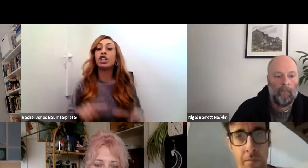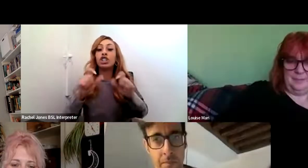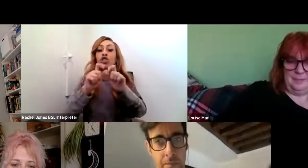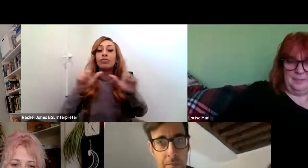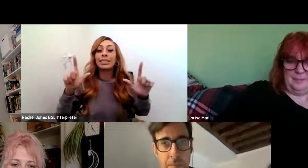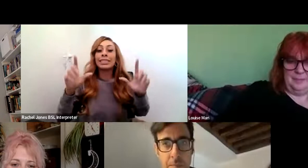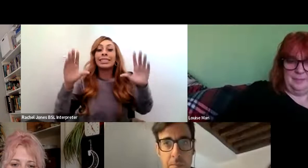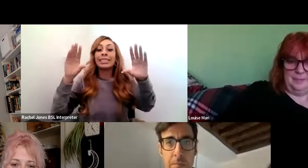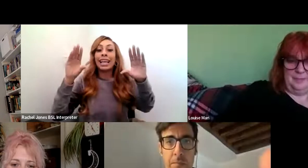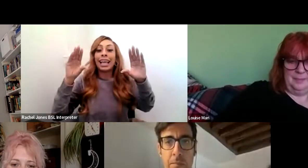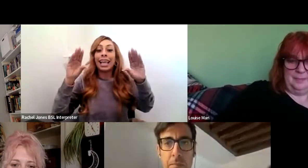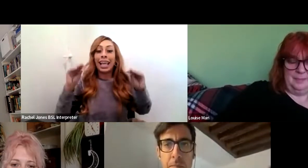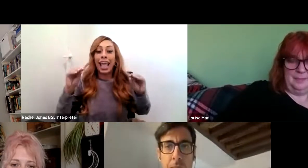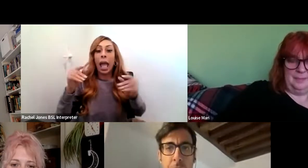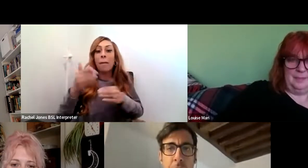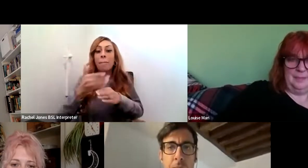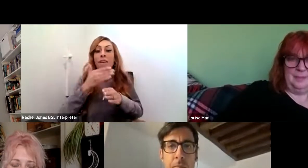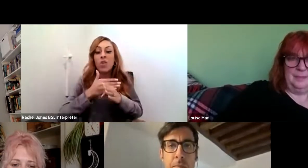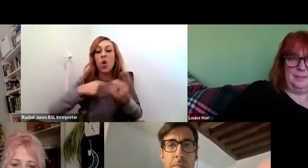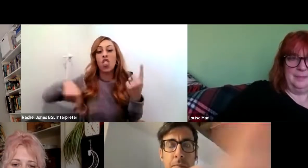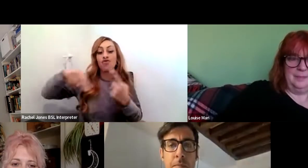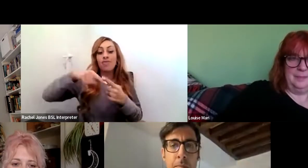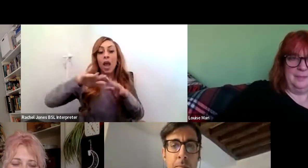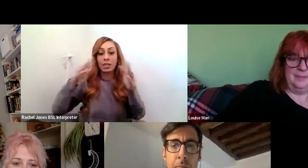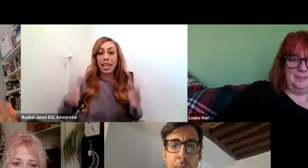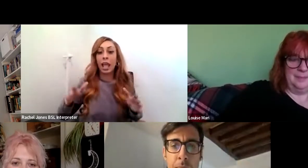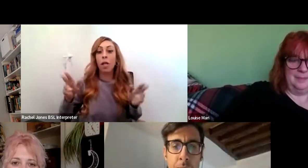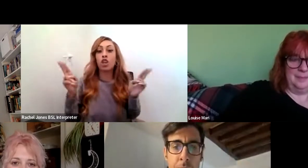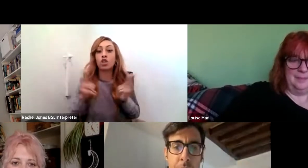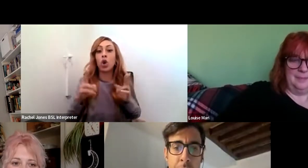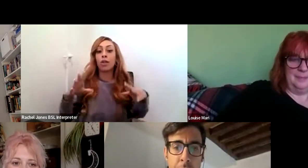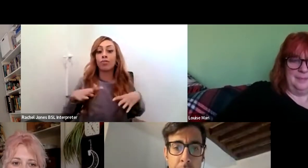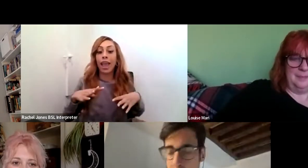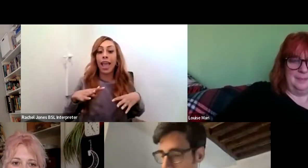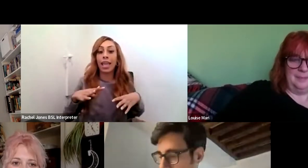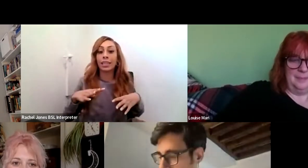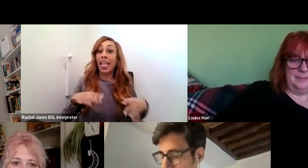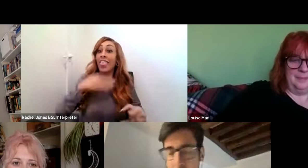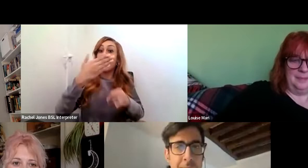immediately before that round table, just for a short break, just before we push through to that final end,